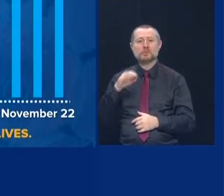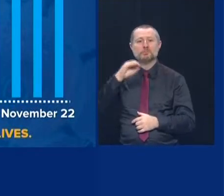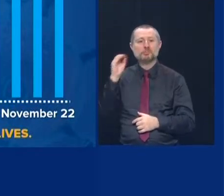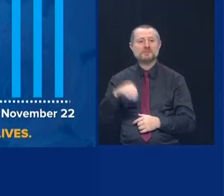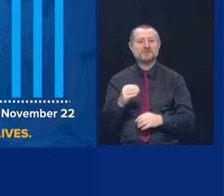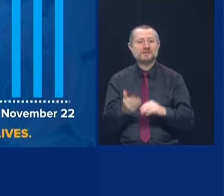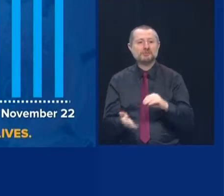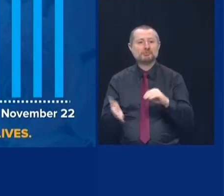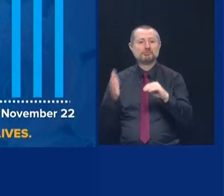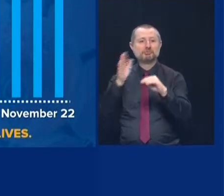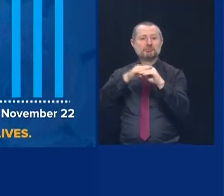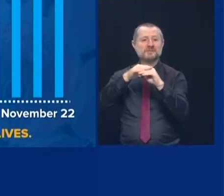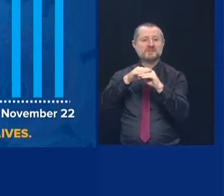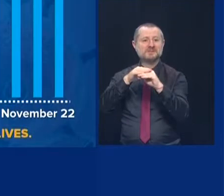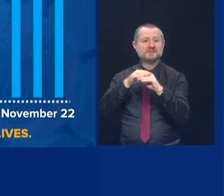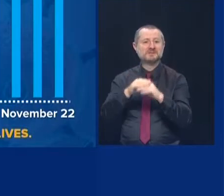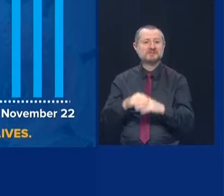FROM 1,200 TO 2, 700.